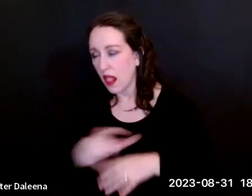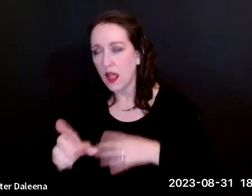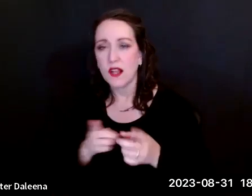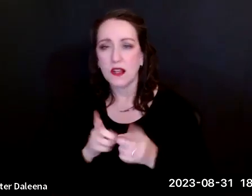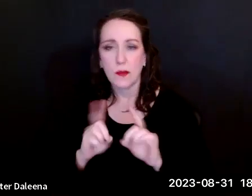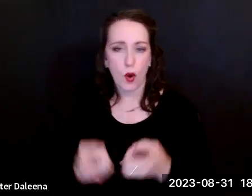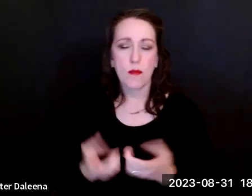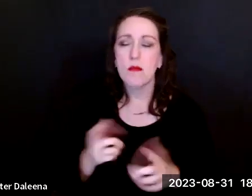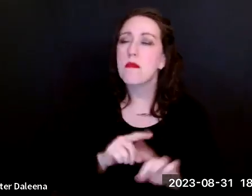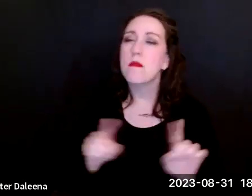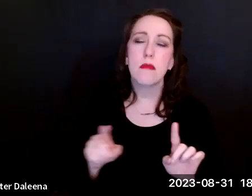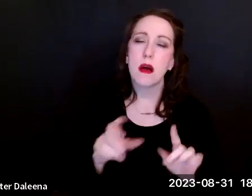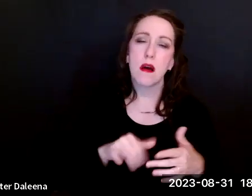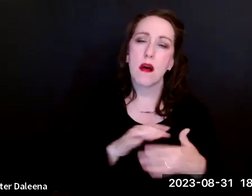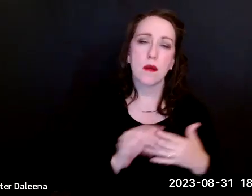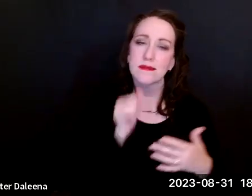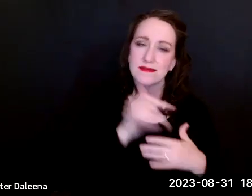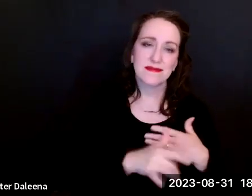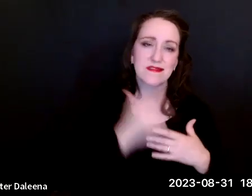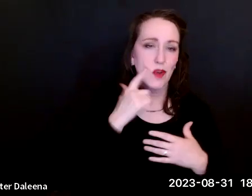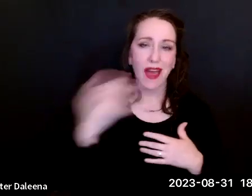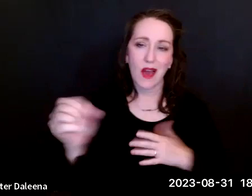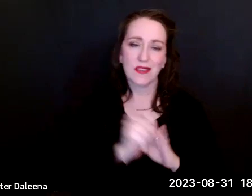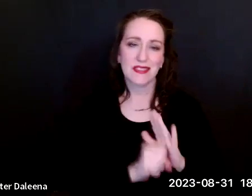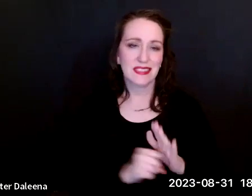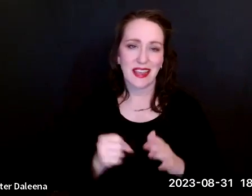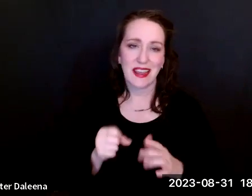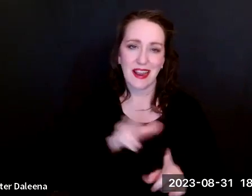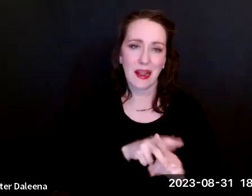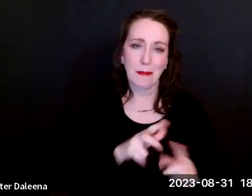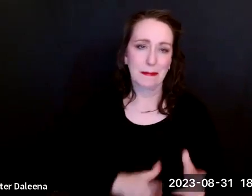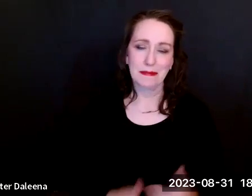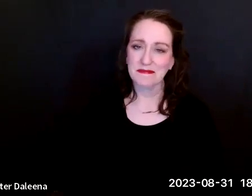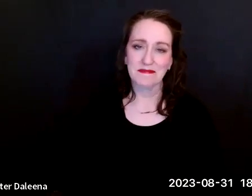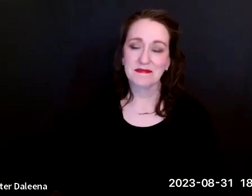however this option is not available for out-of-state applicants regarding licensing